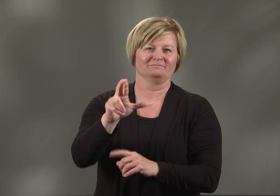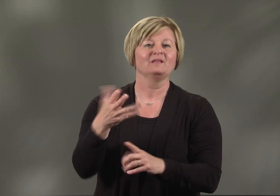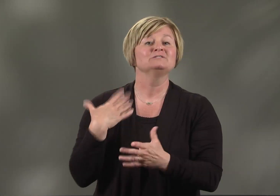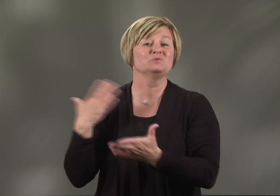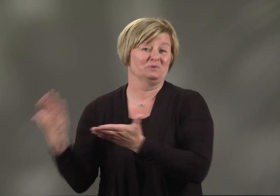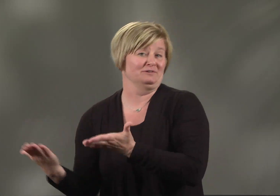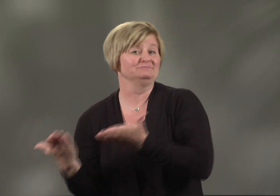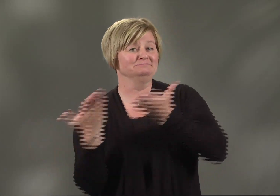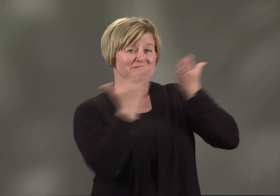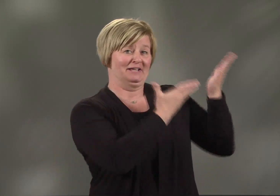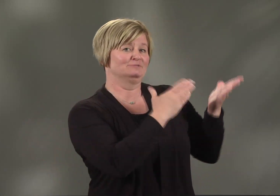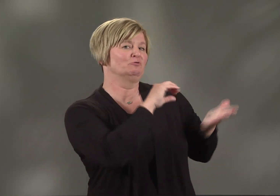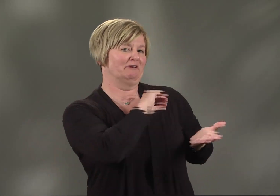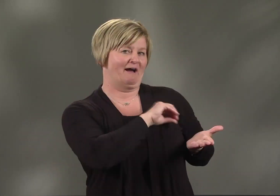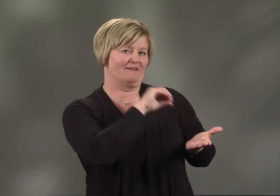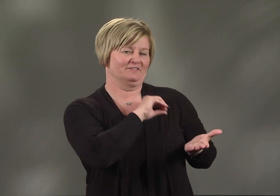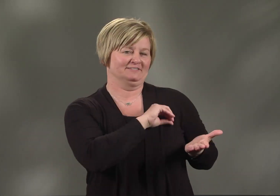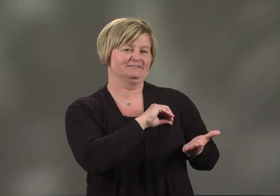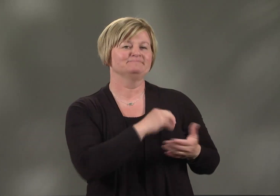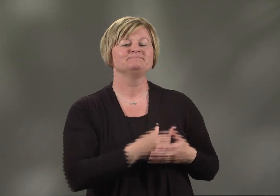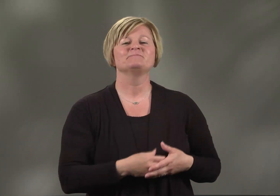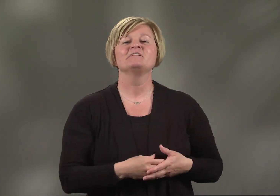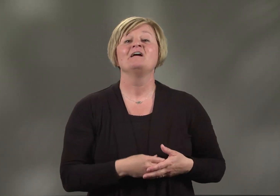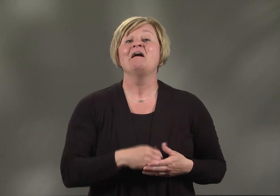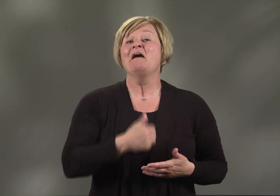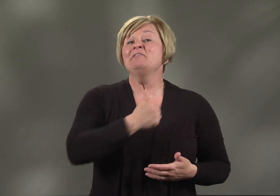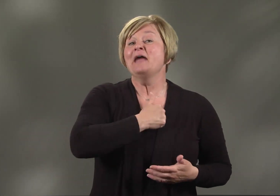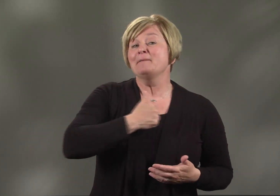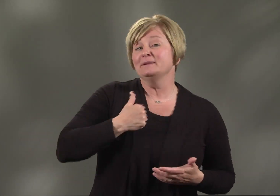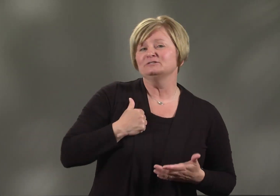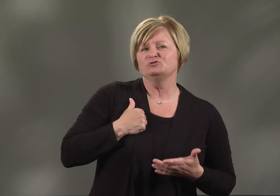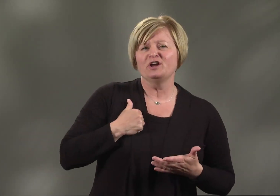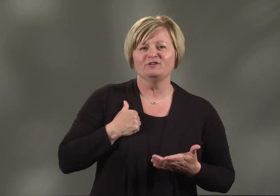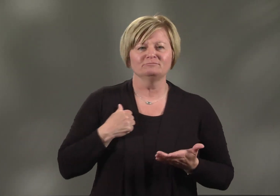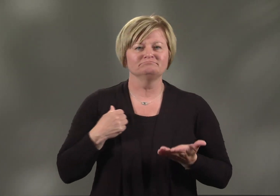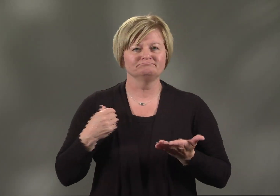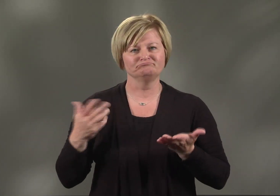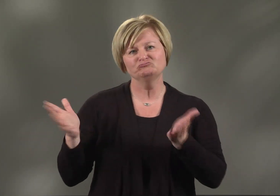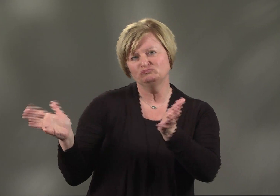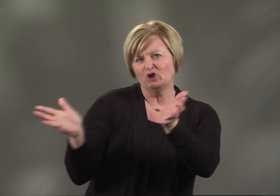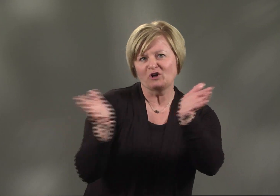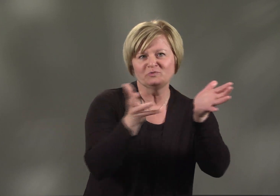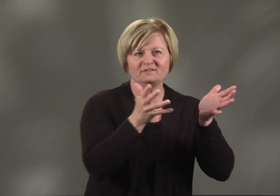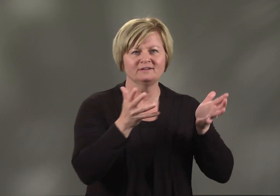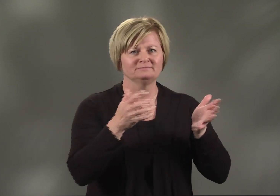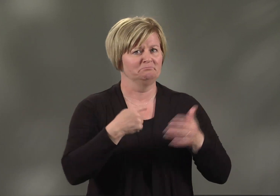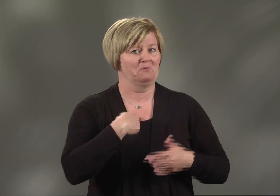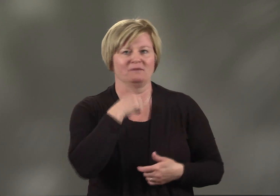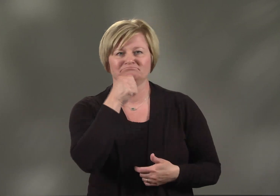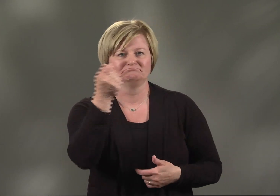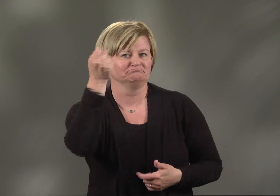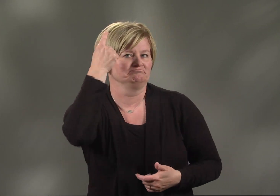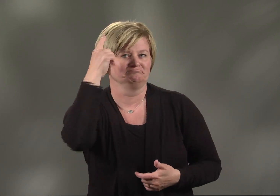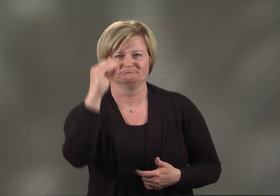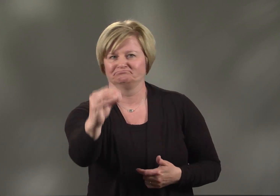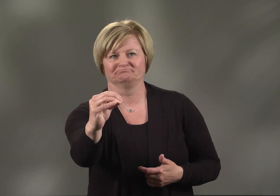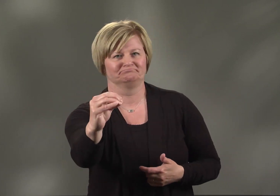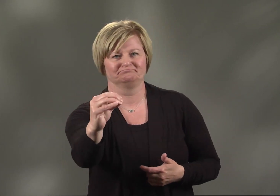but we got caught by a bouncer and were taken to the office. The administrator talked with us but I didn't understand what was being said